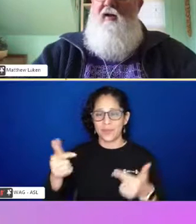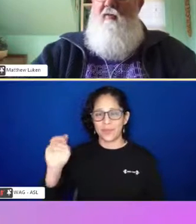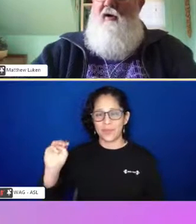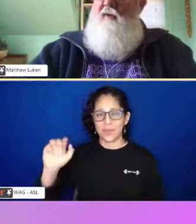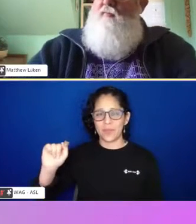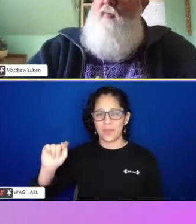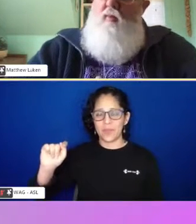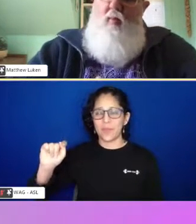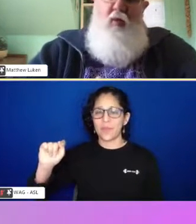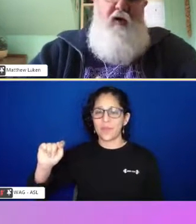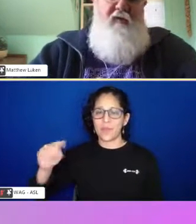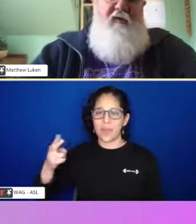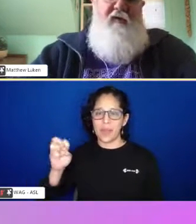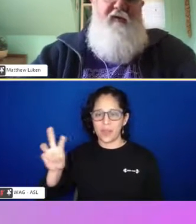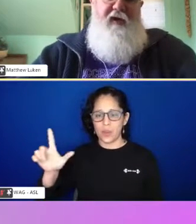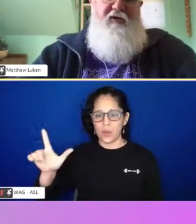video stream. With that, I will turn it over to Matthew